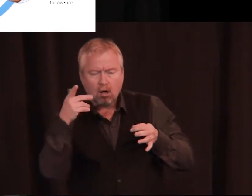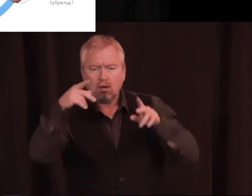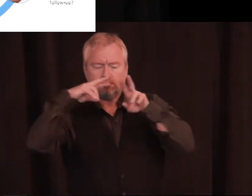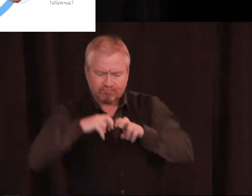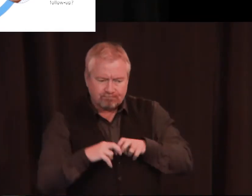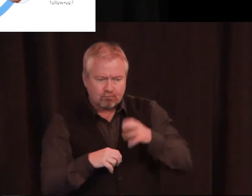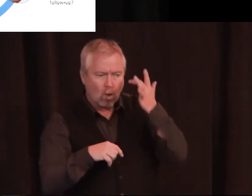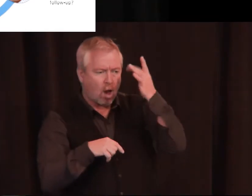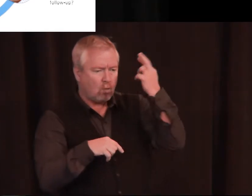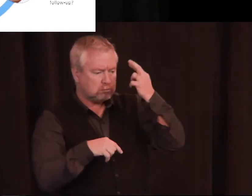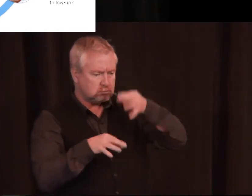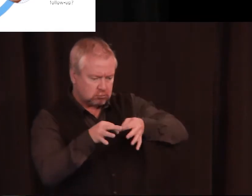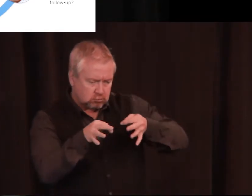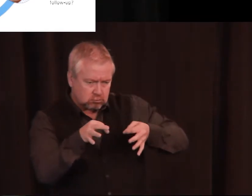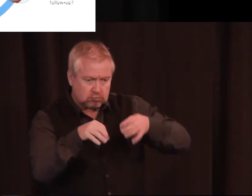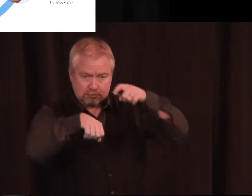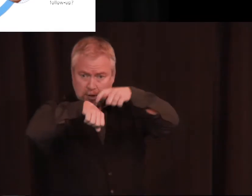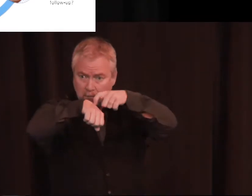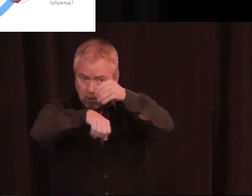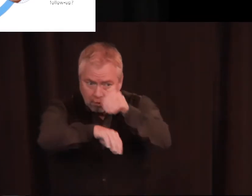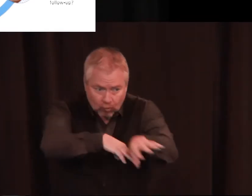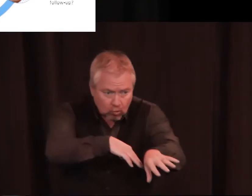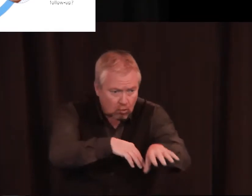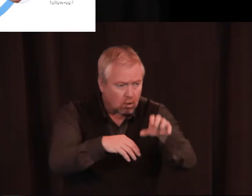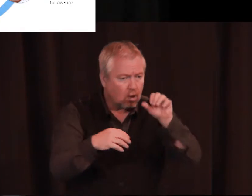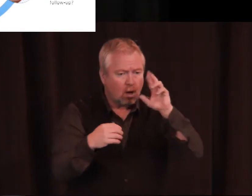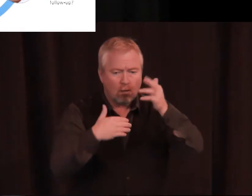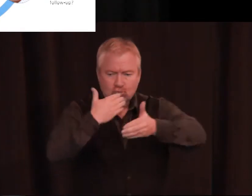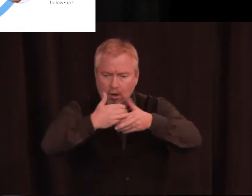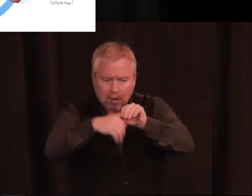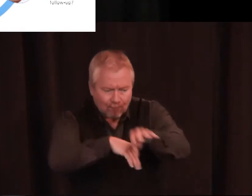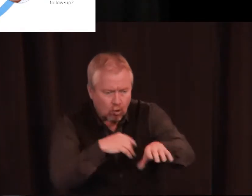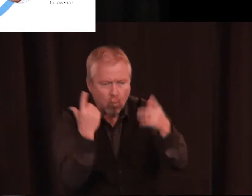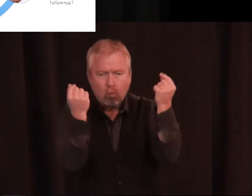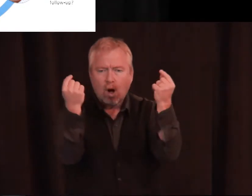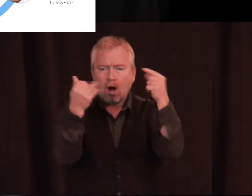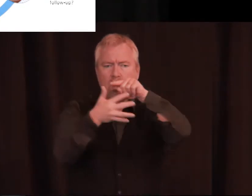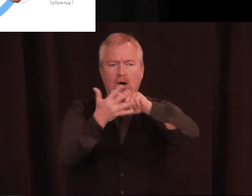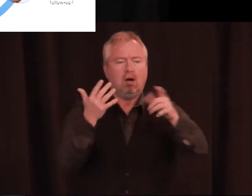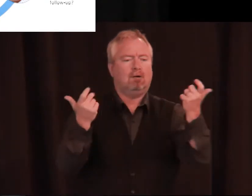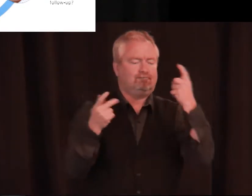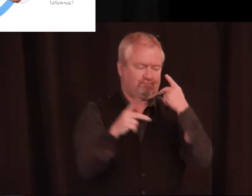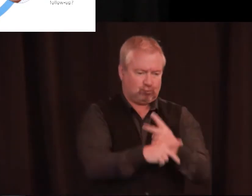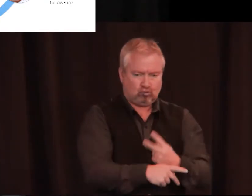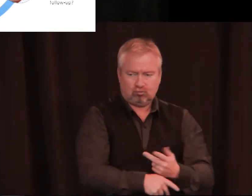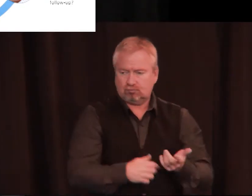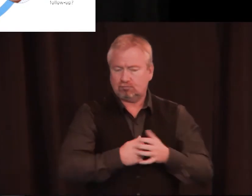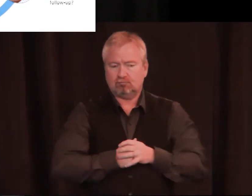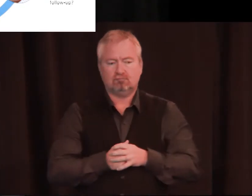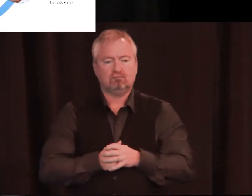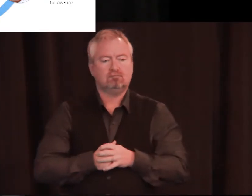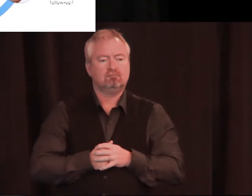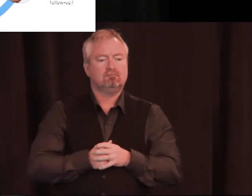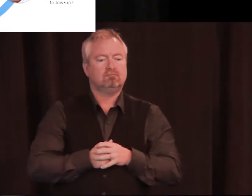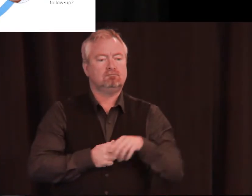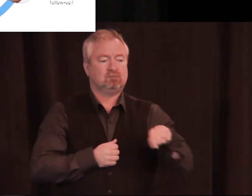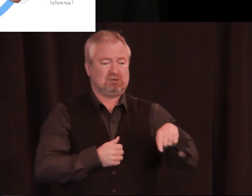timely follow-up or delays in the process? So, this study, this was a paper that we published in 2012,